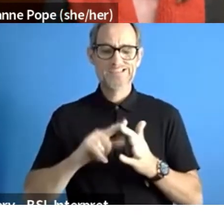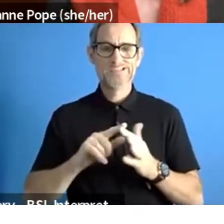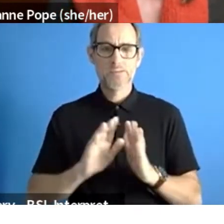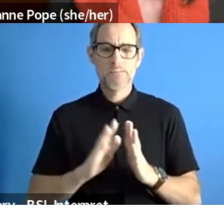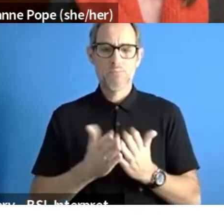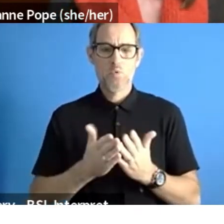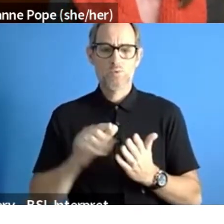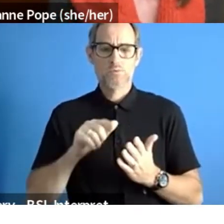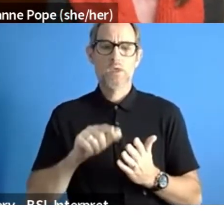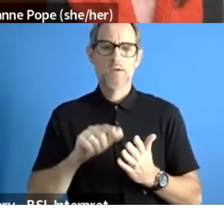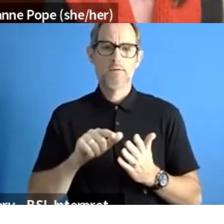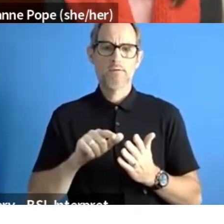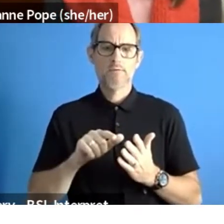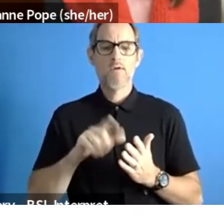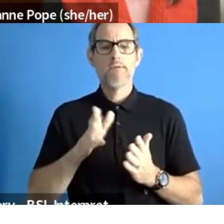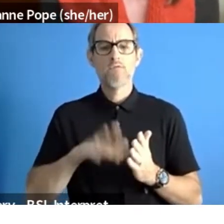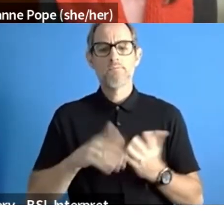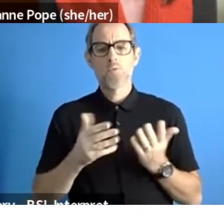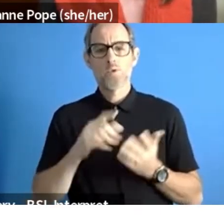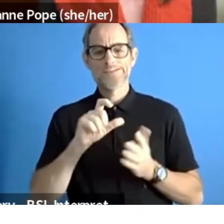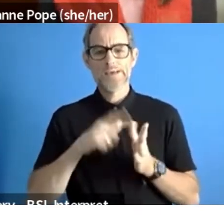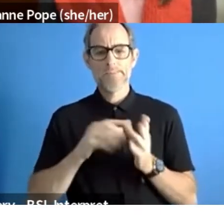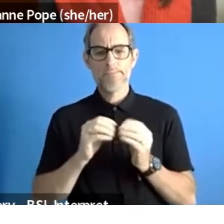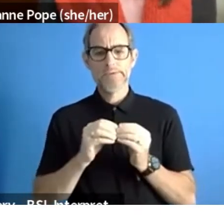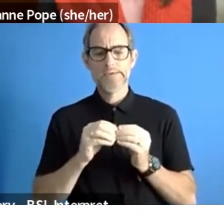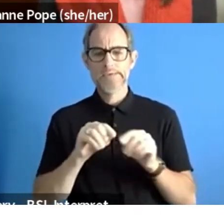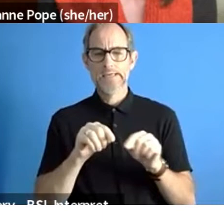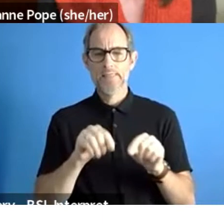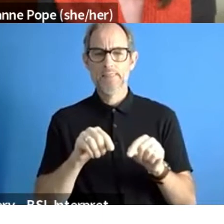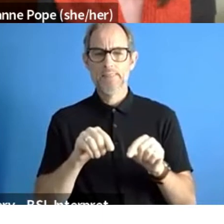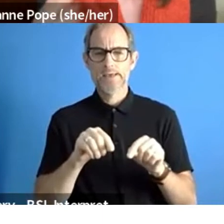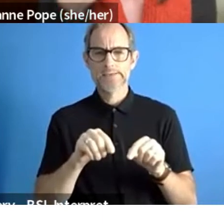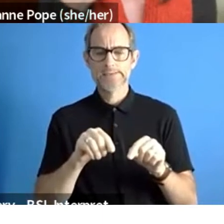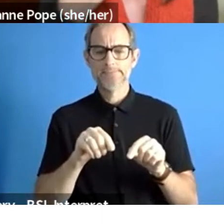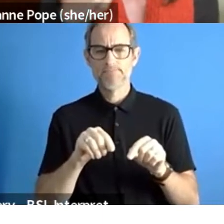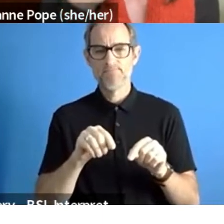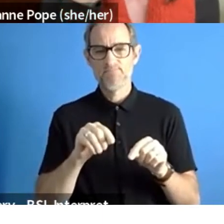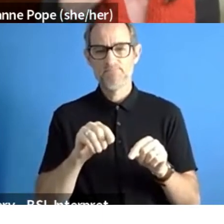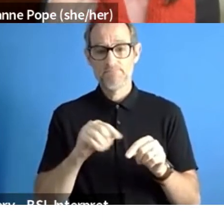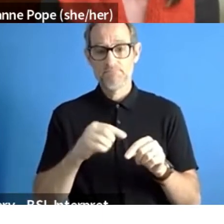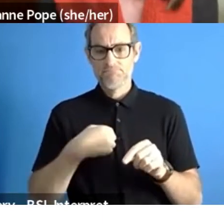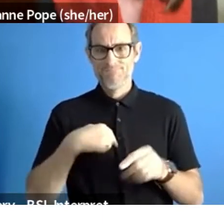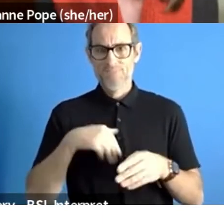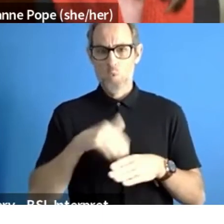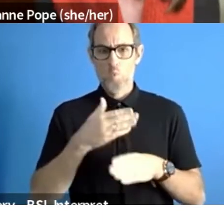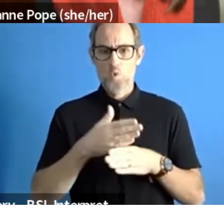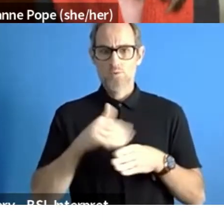that is from Citizens Advice which is the organisation that I'm based in and